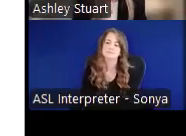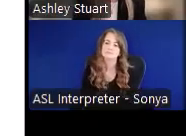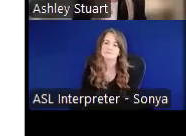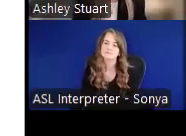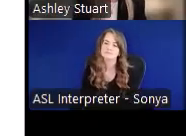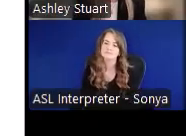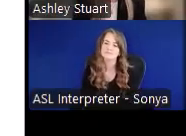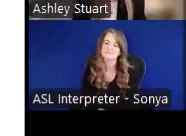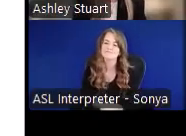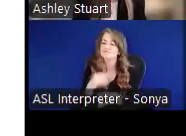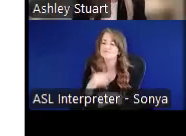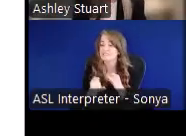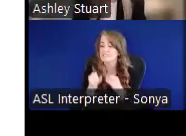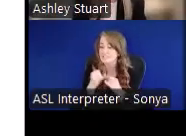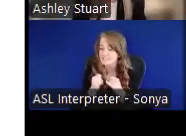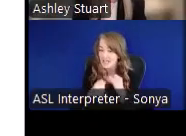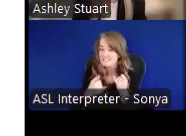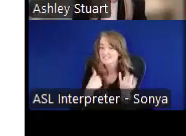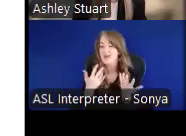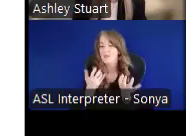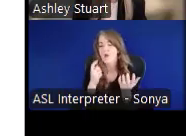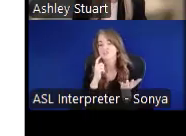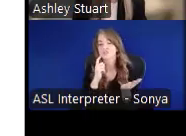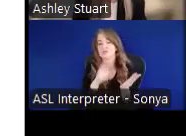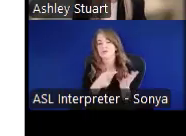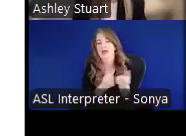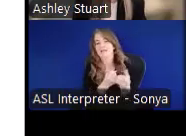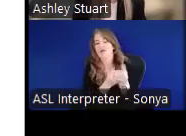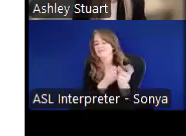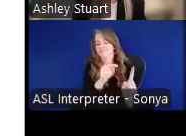lastly, I just like to acknowledge challenging days. We all have them,